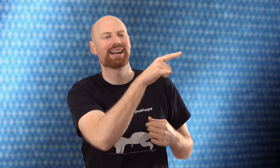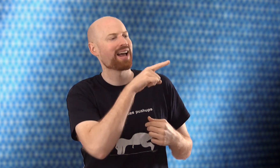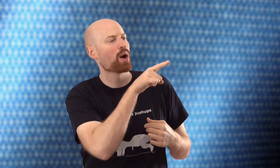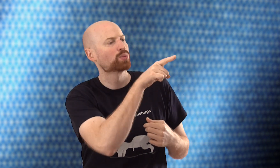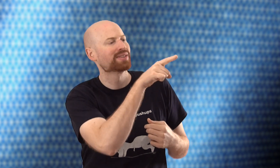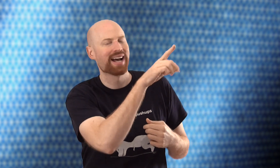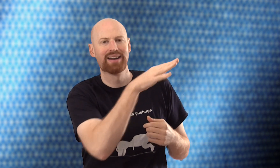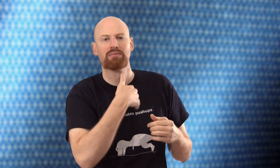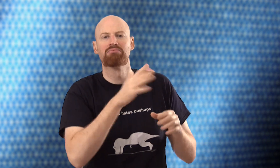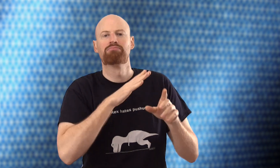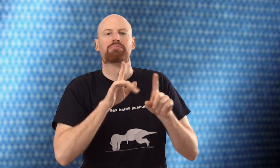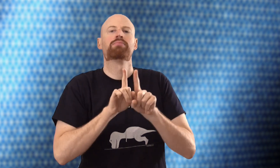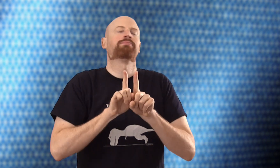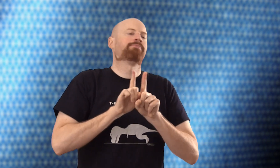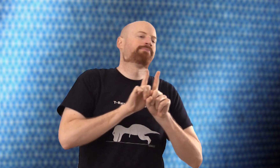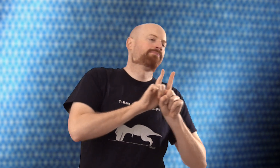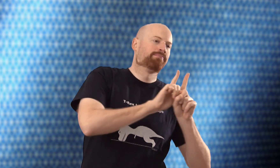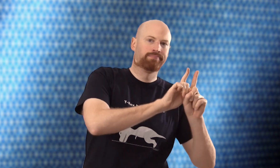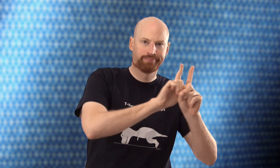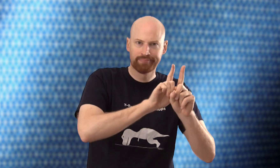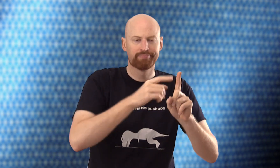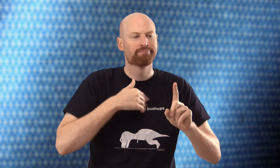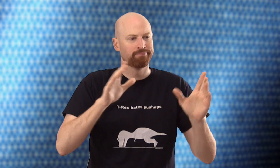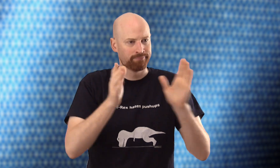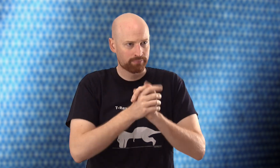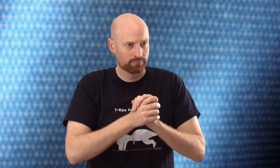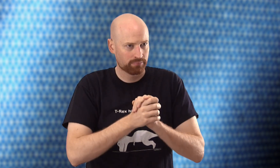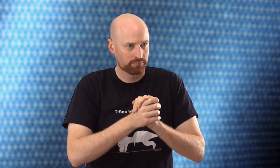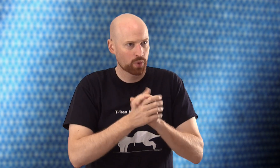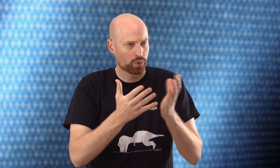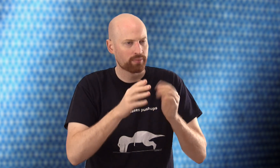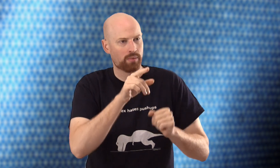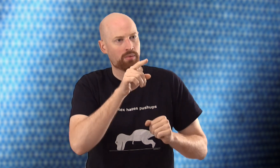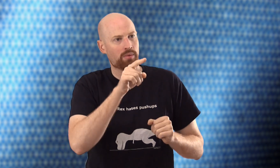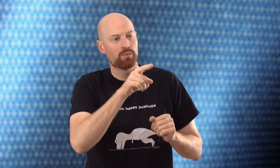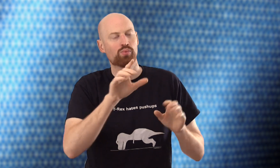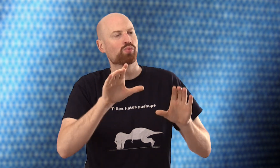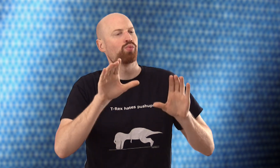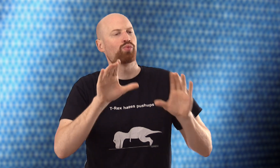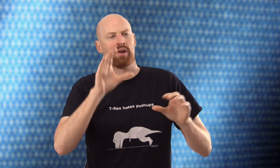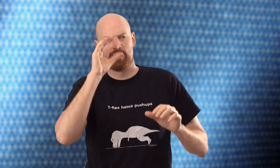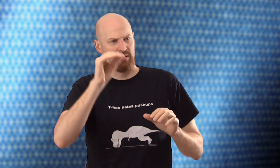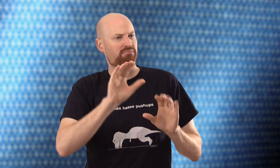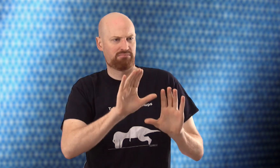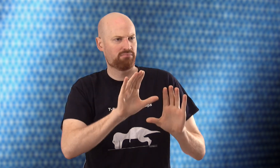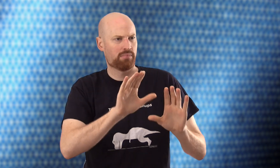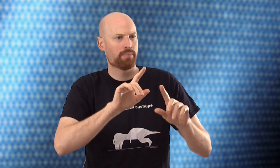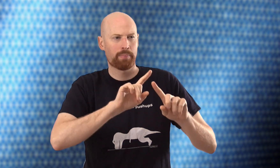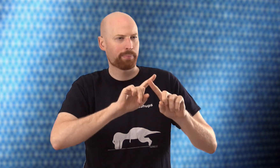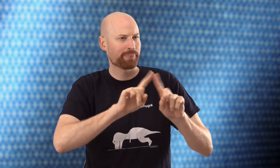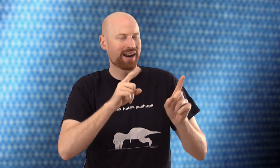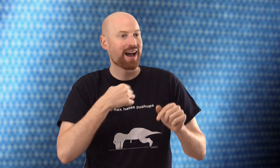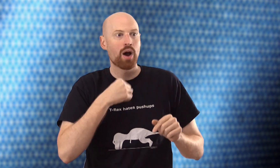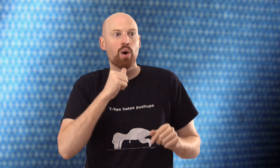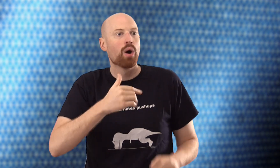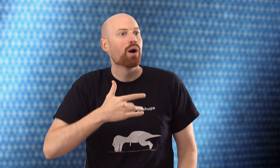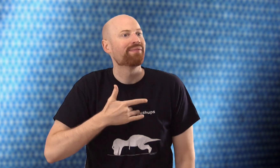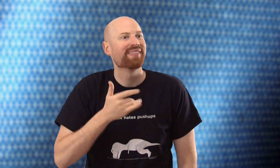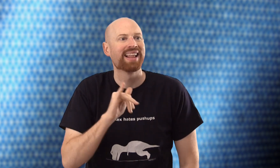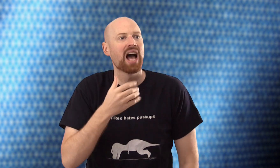talk to me. Eventually, I asked to speak with him outside. When we got outside, I told him, "Look, you're a